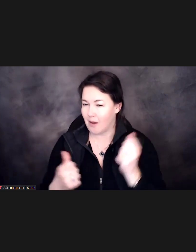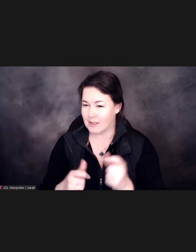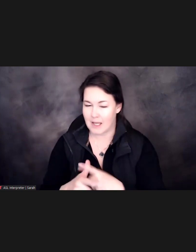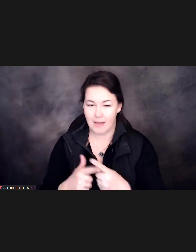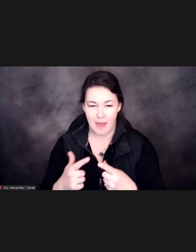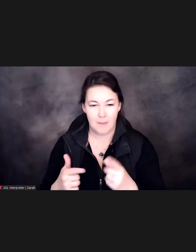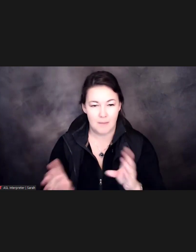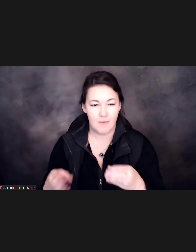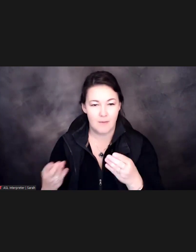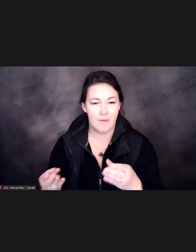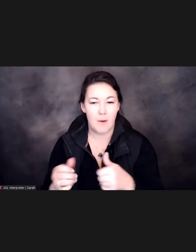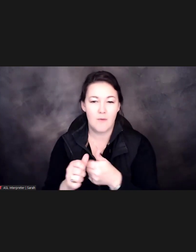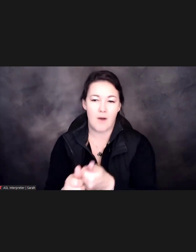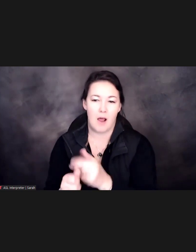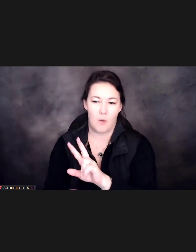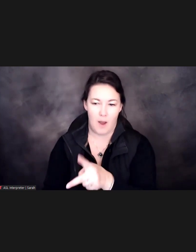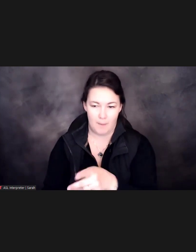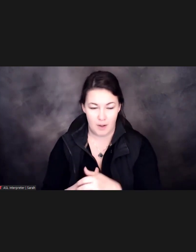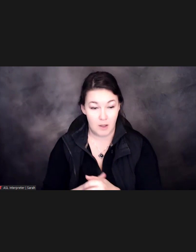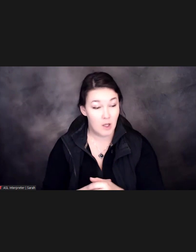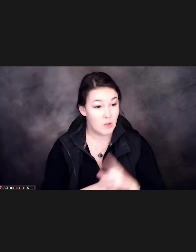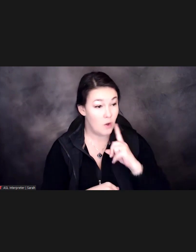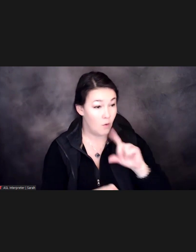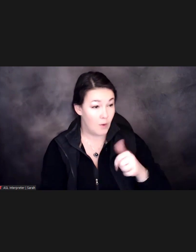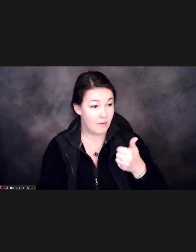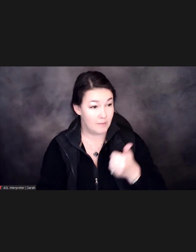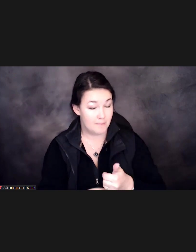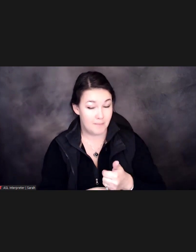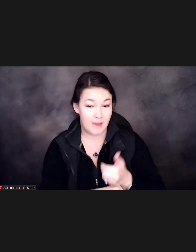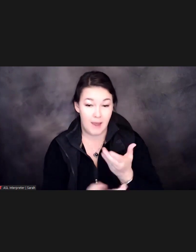to implement evidence-based practices, the recommended